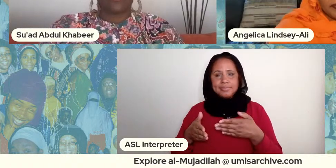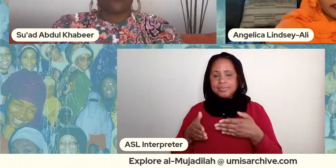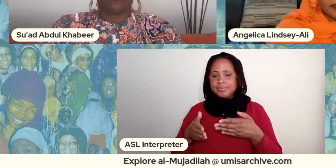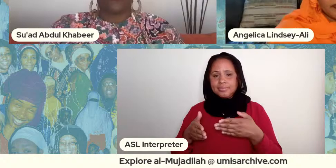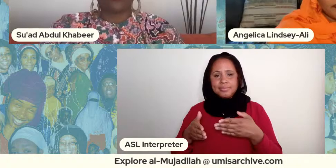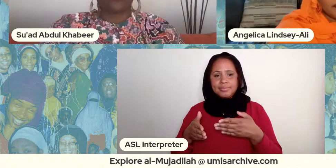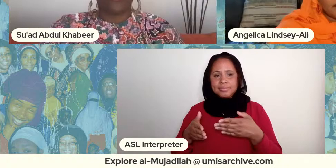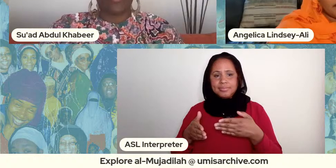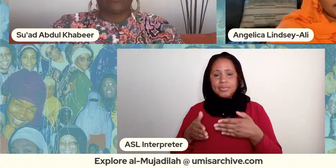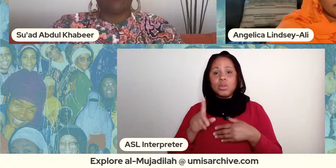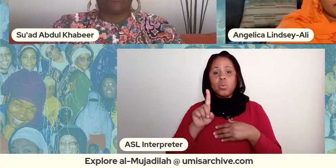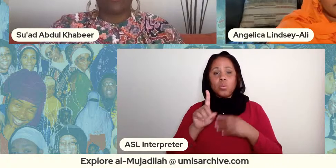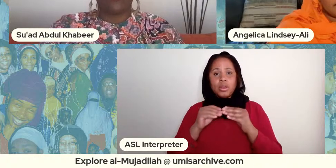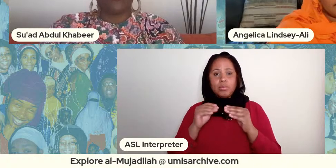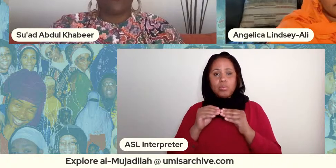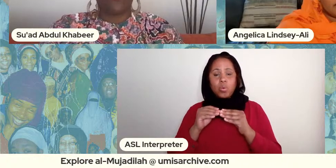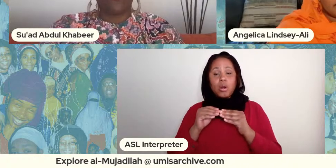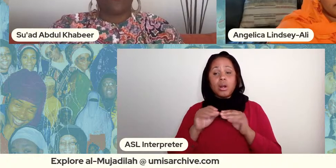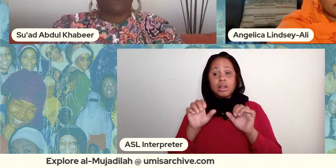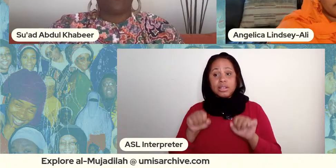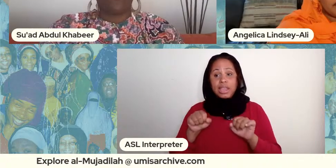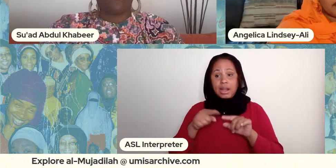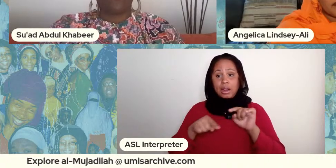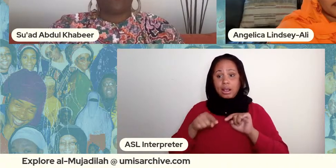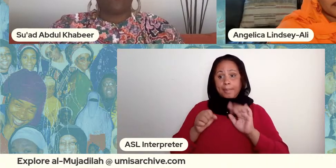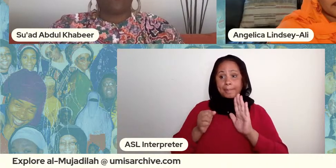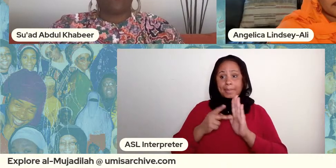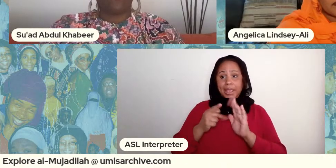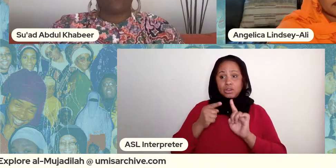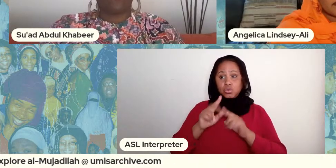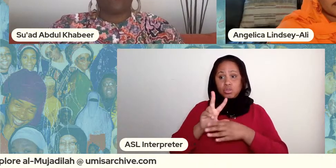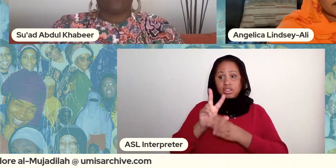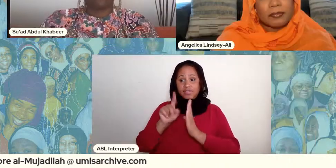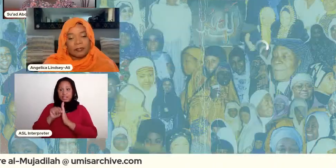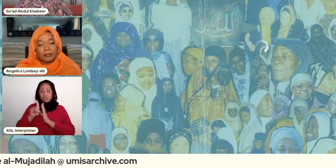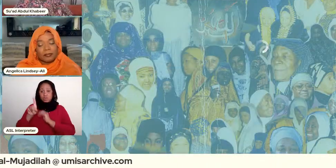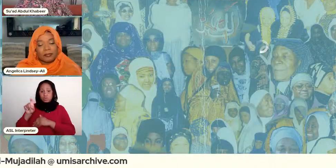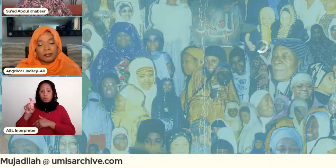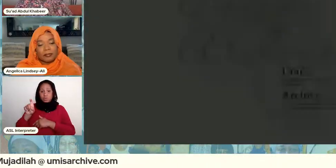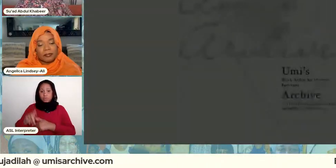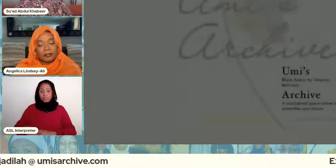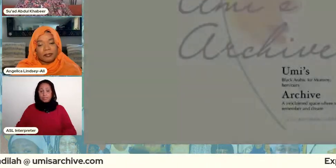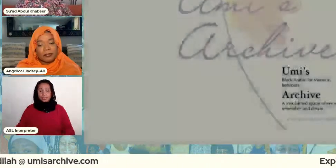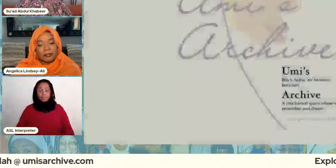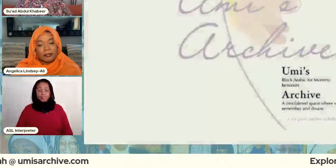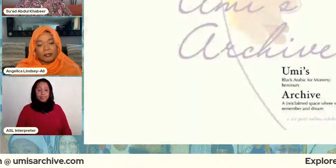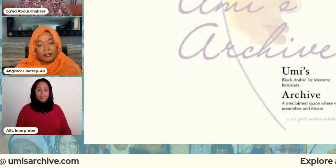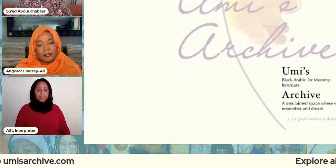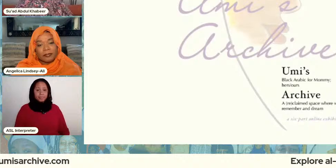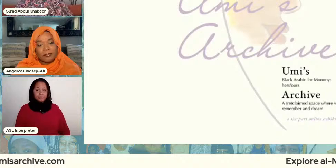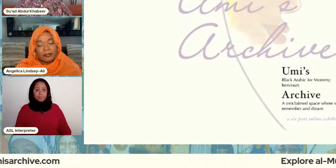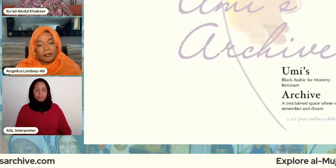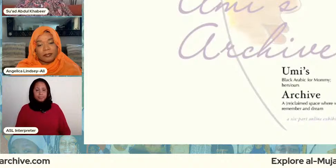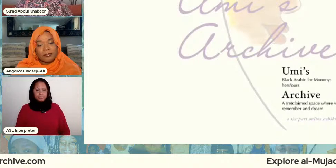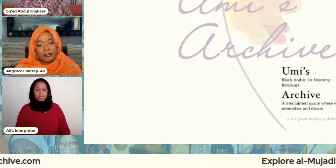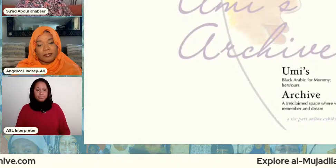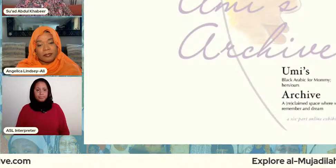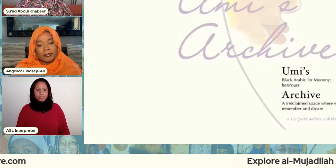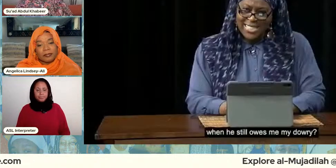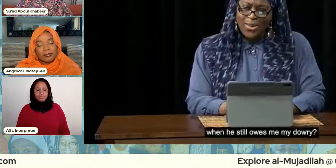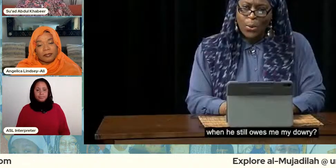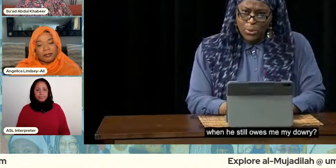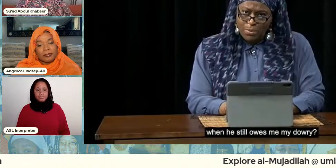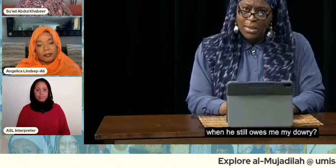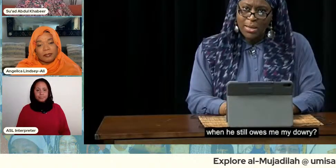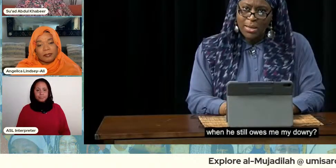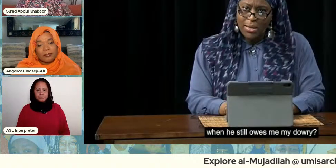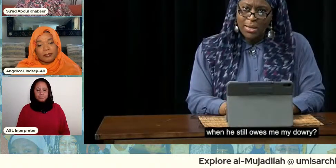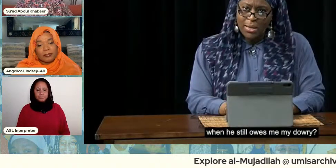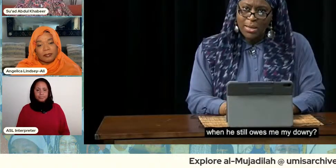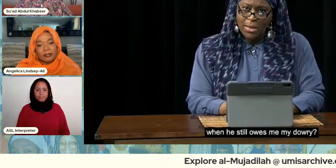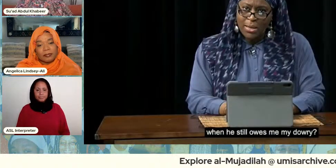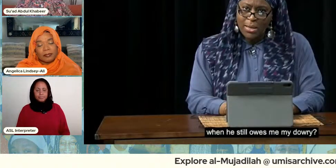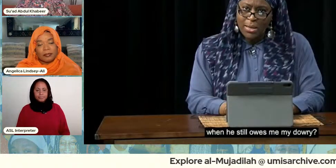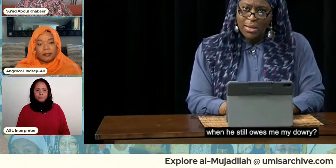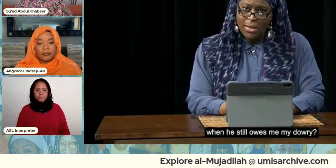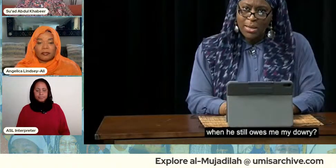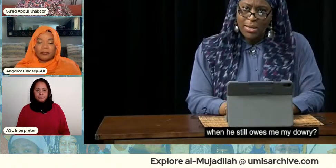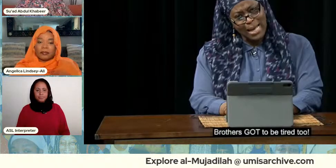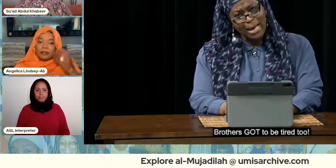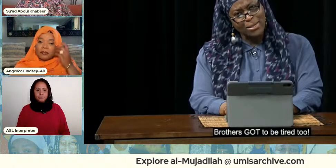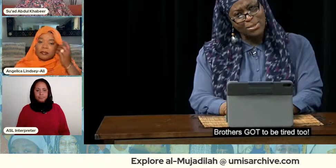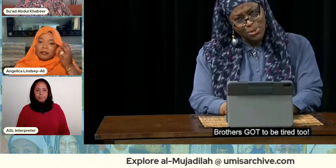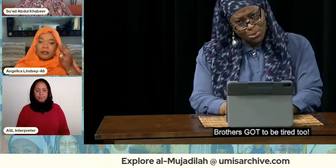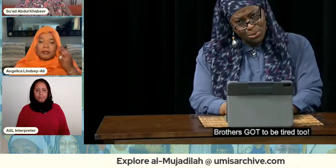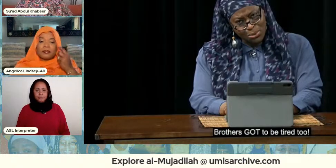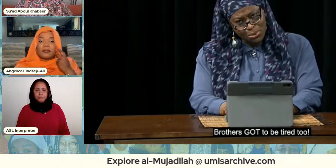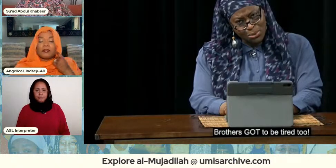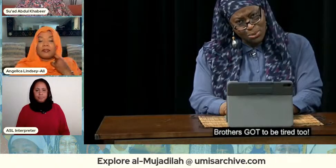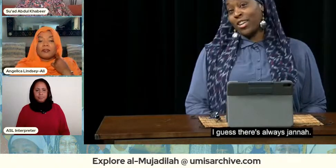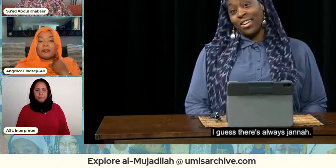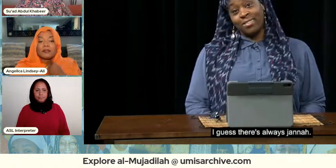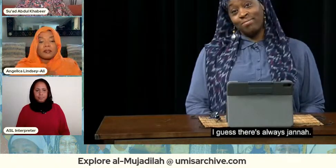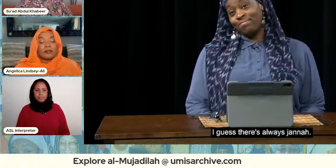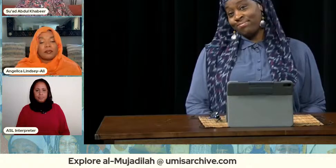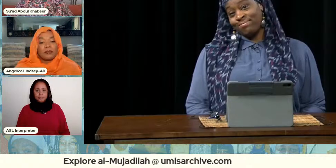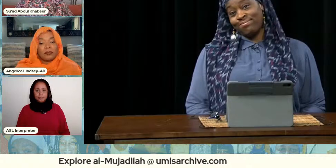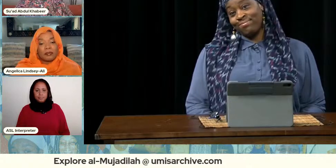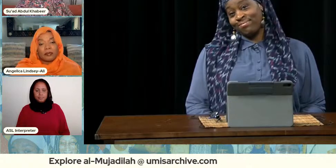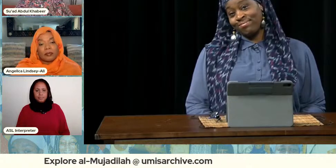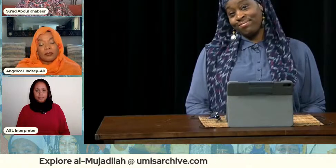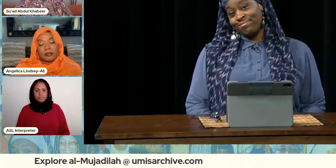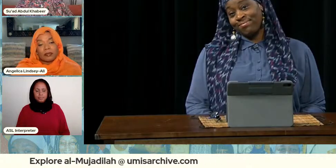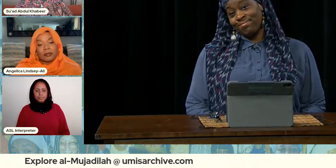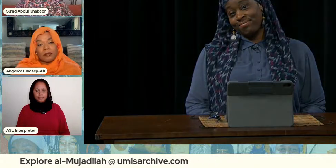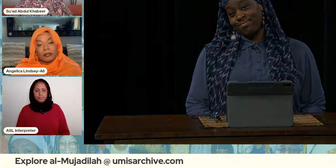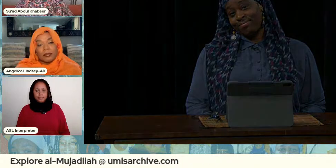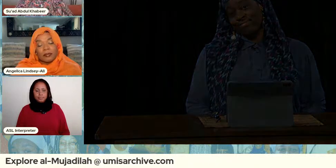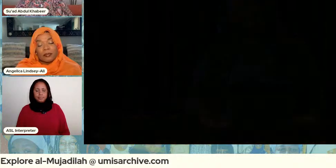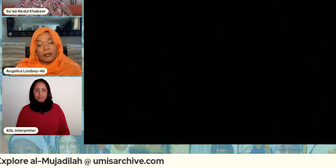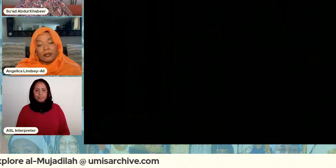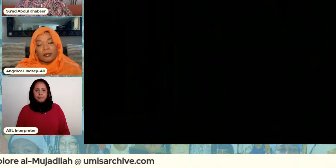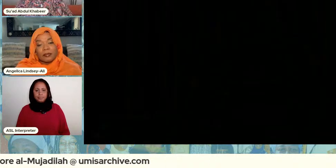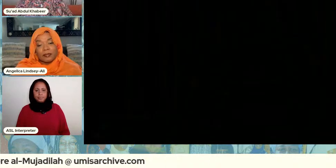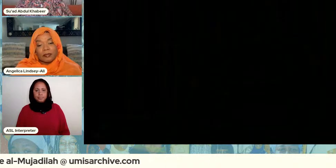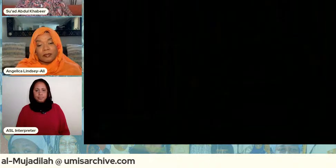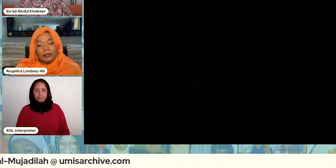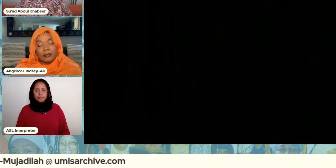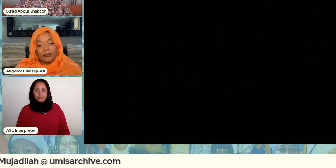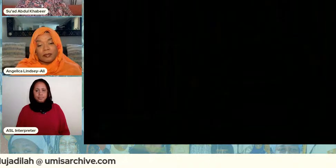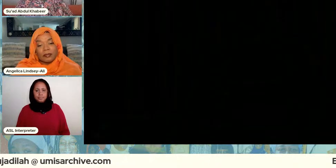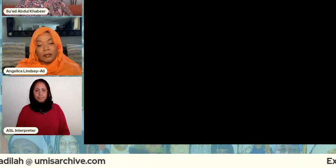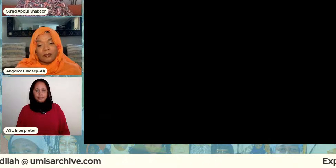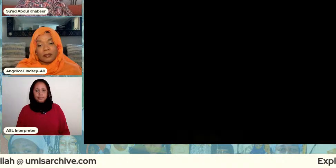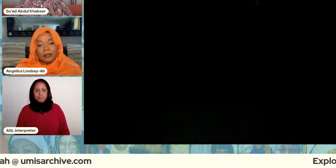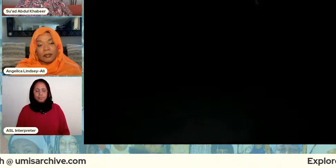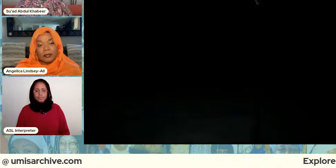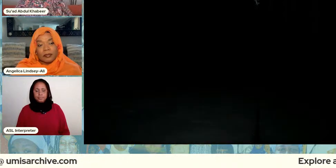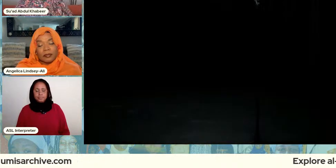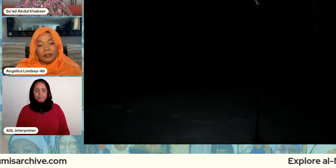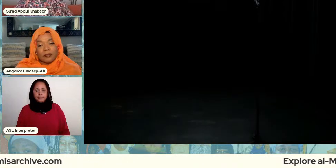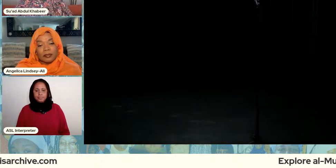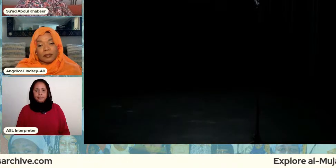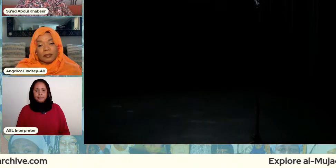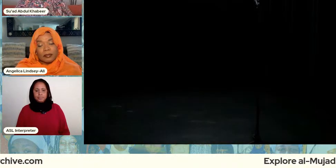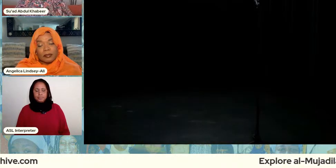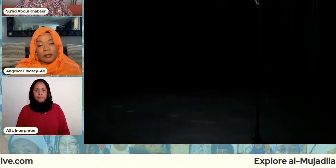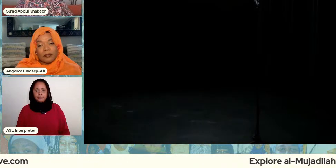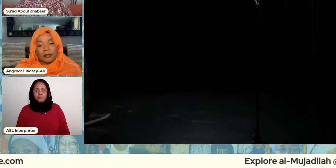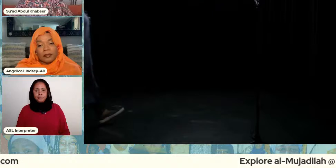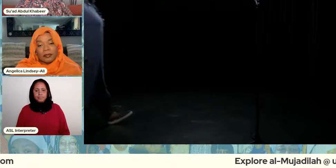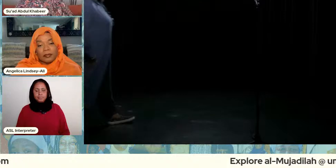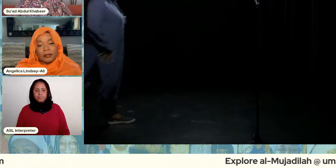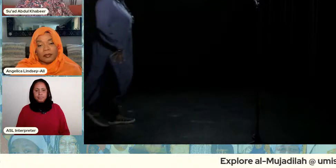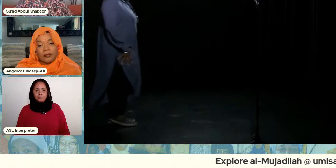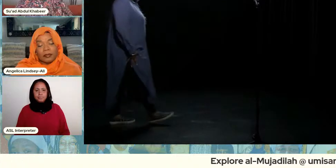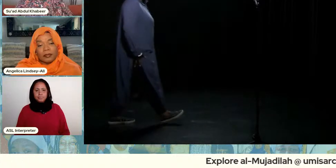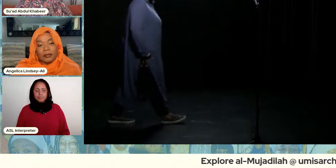there's one more so go back to the video still owes me i'm tired too